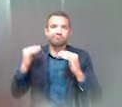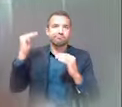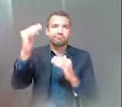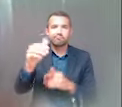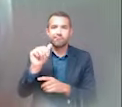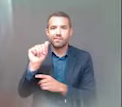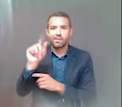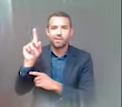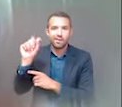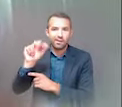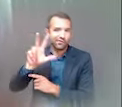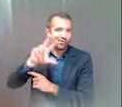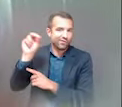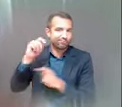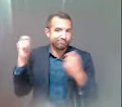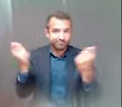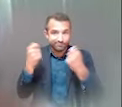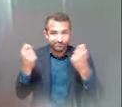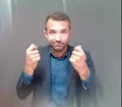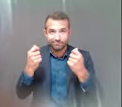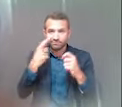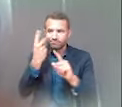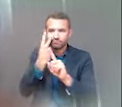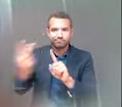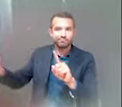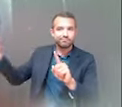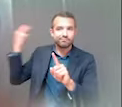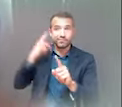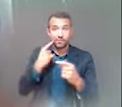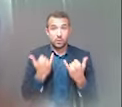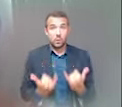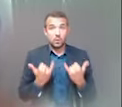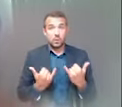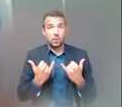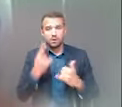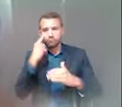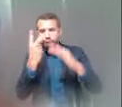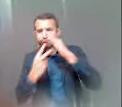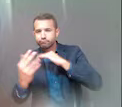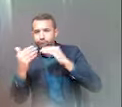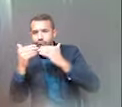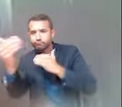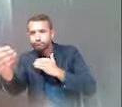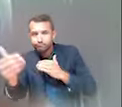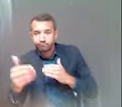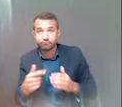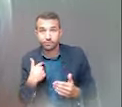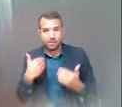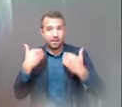and Reflecting Forward. Thank you so much for joining us. Real time captioning and American Sign Language interpretation